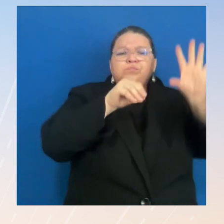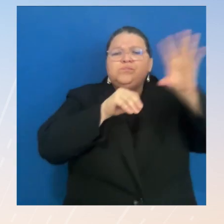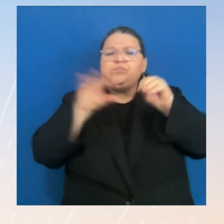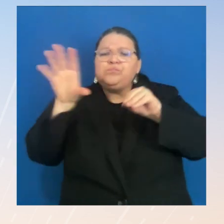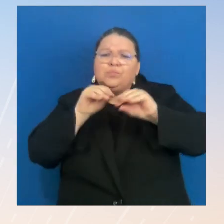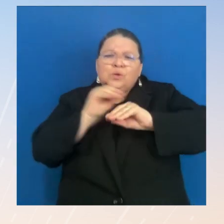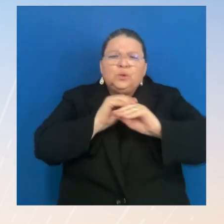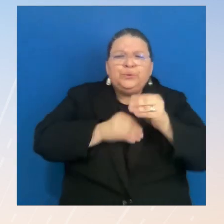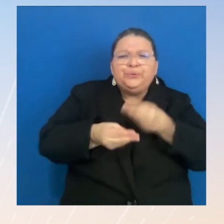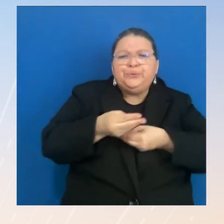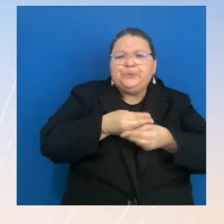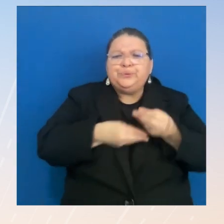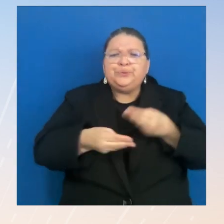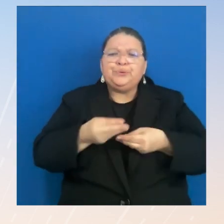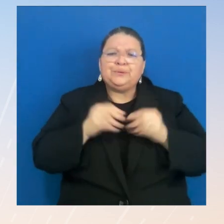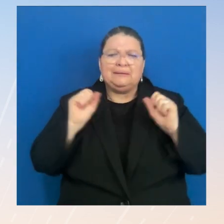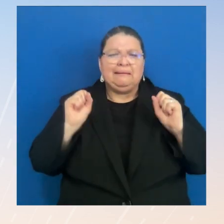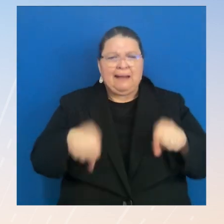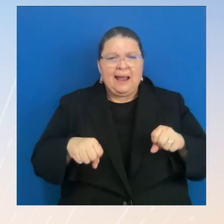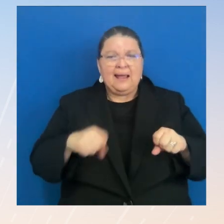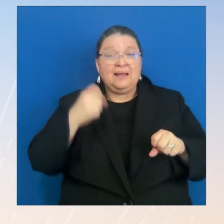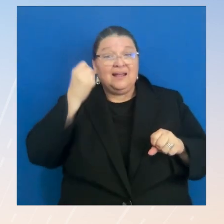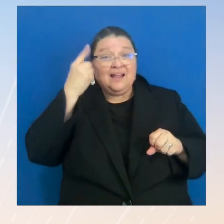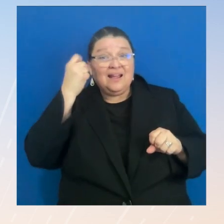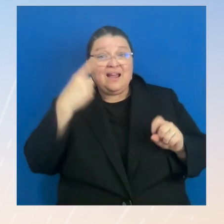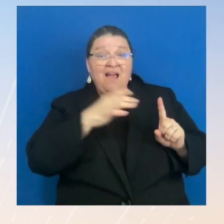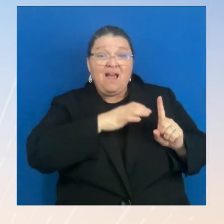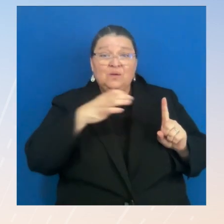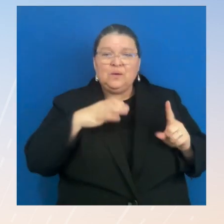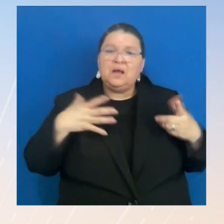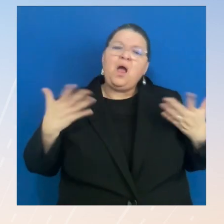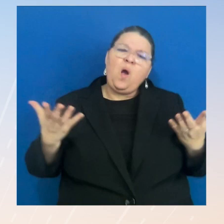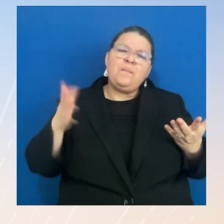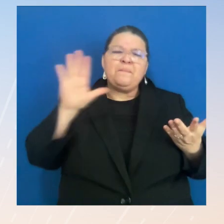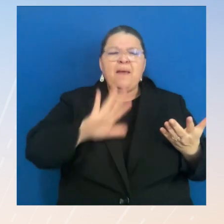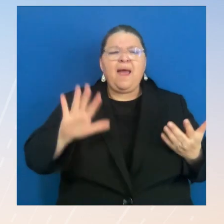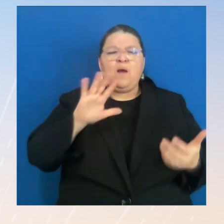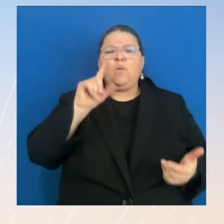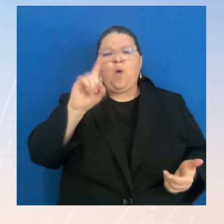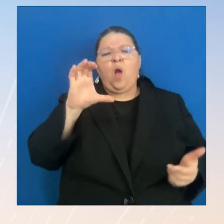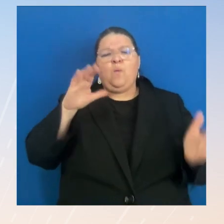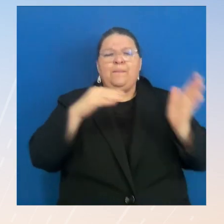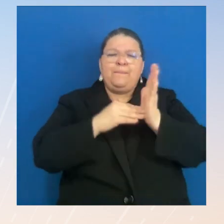there's about $100 million that could be shifted. And certainly, there was an agreement